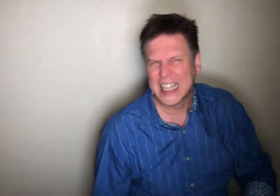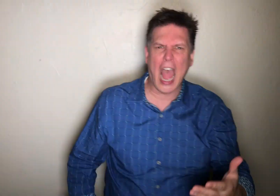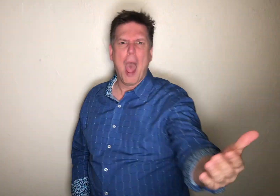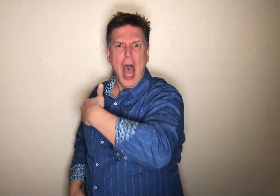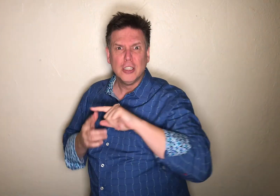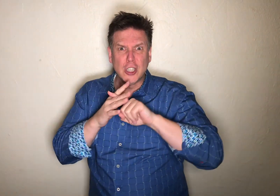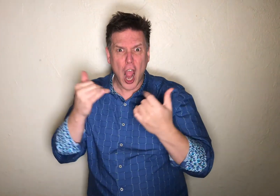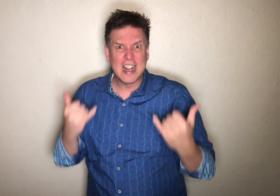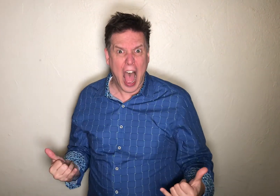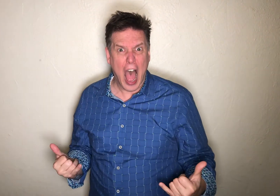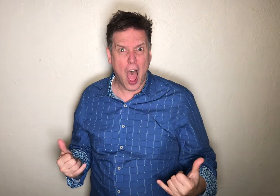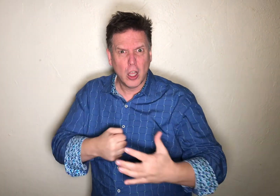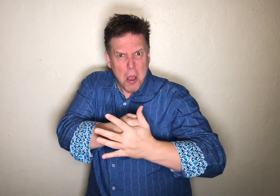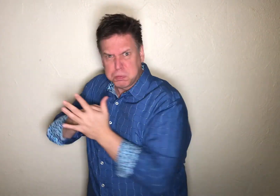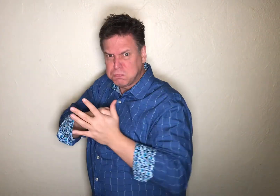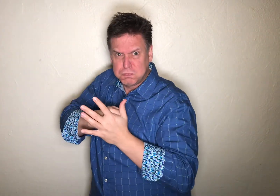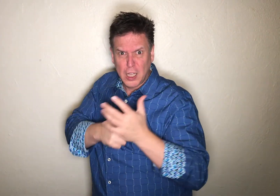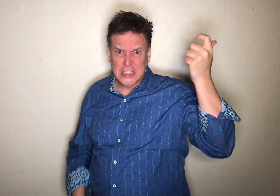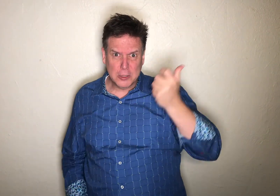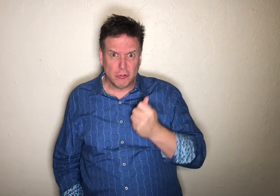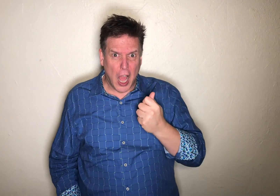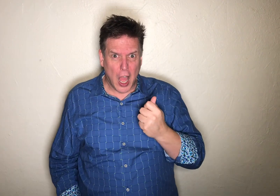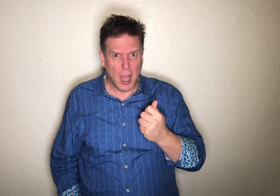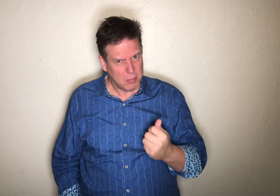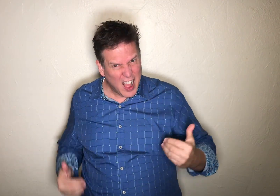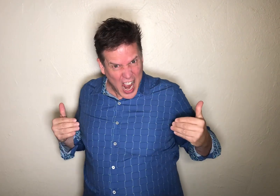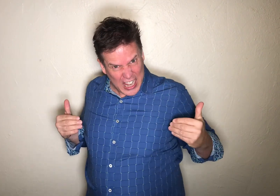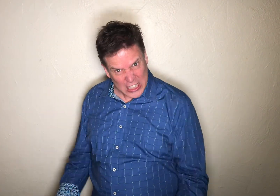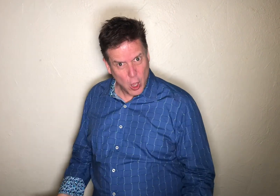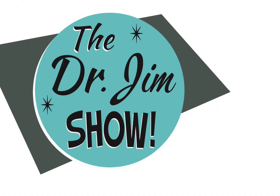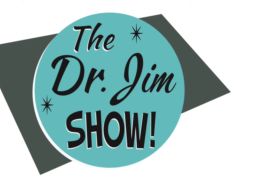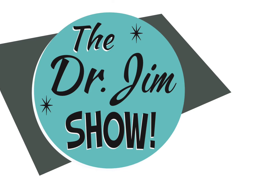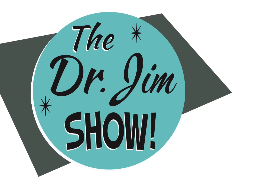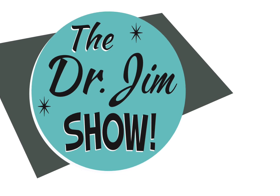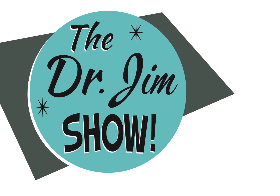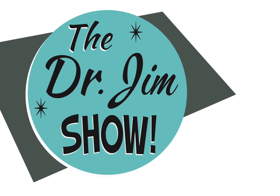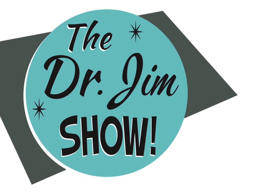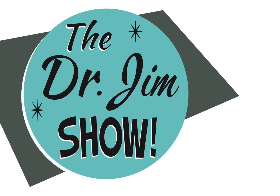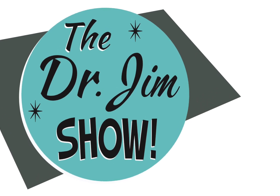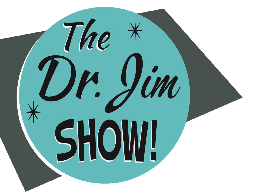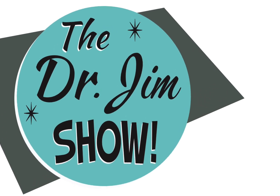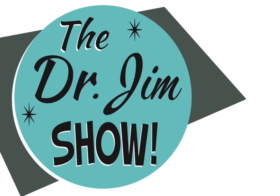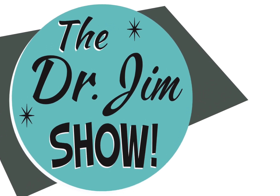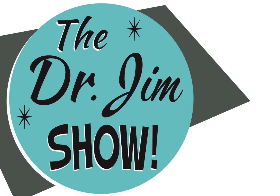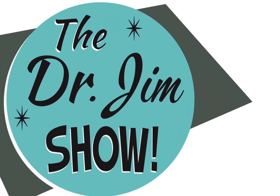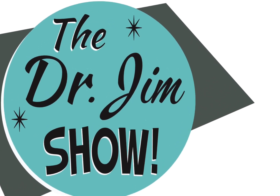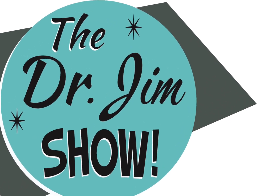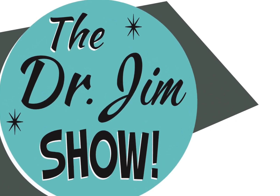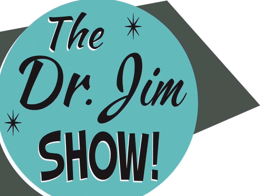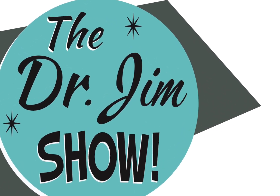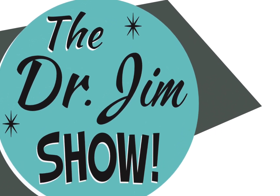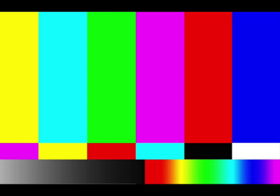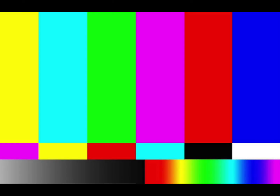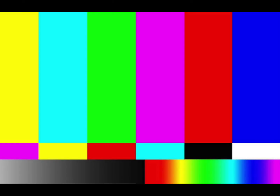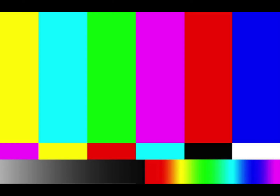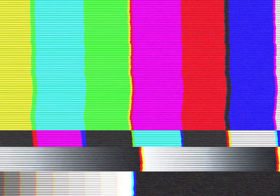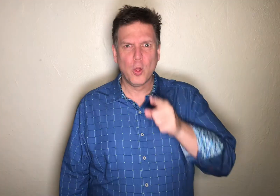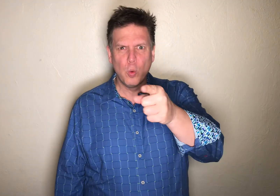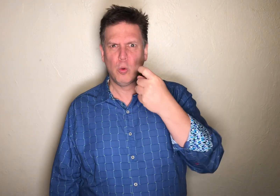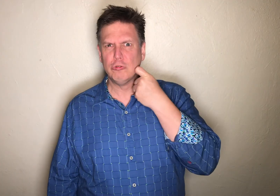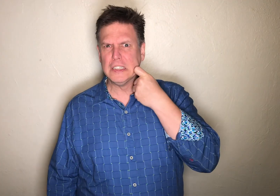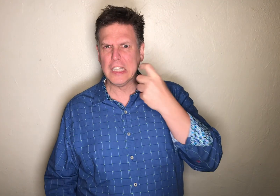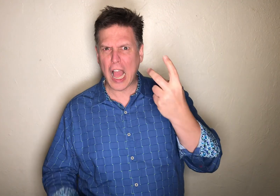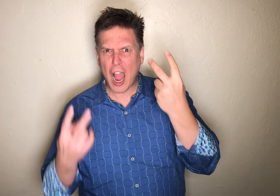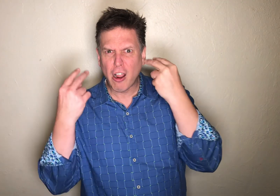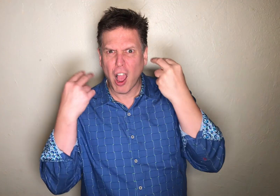all in your head? Start now! Hit subscribe! Let's go!